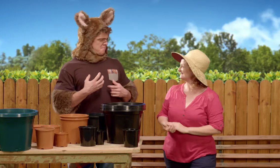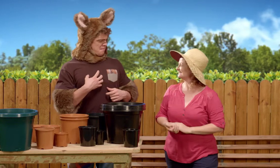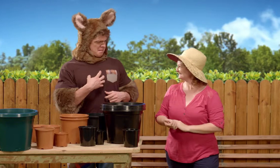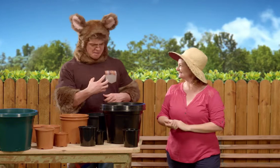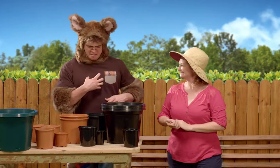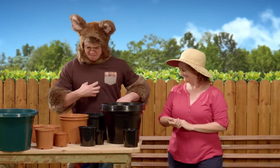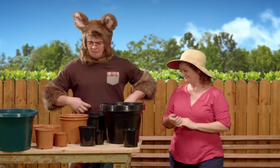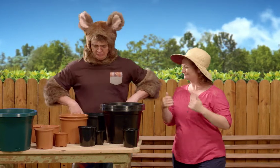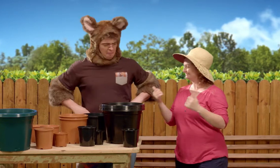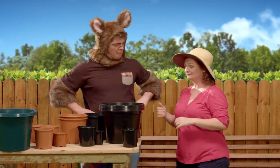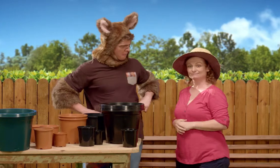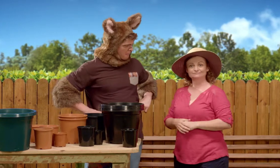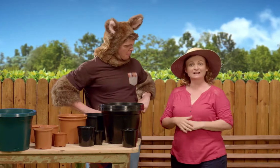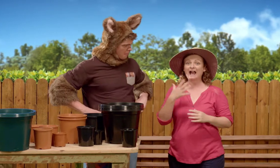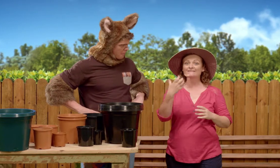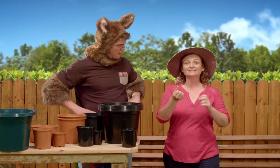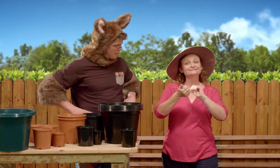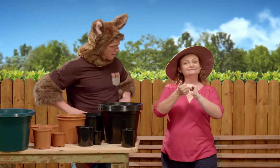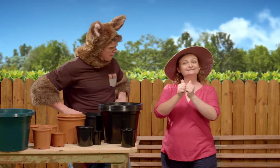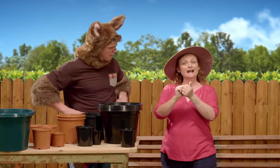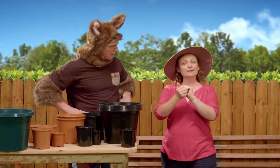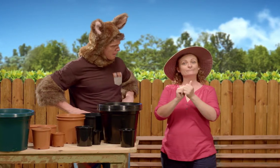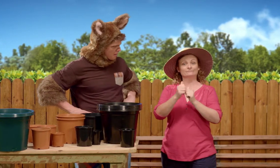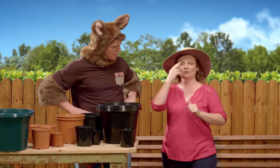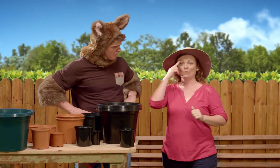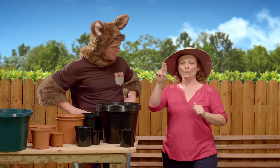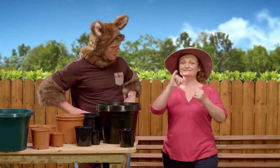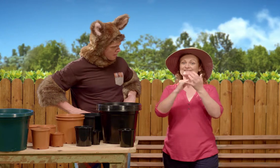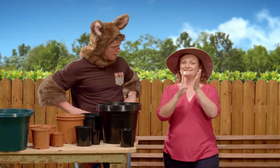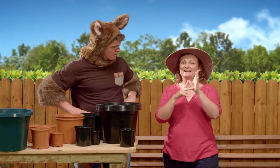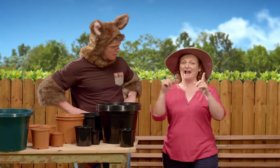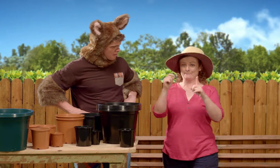Oh, is it? Yes. There is a game called snap.